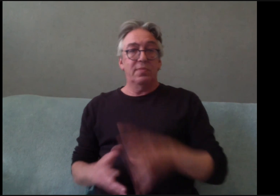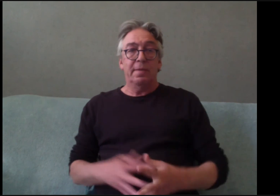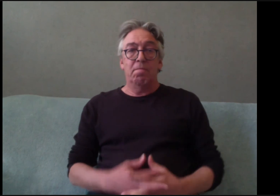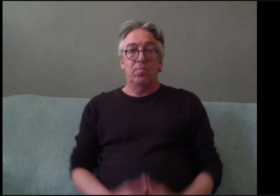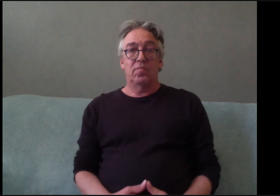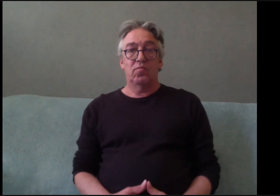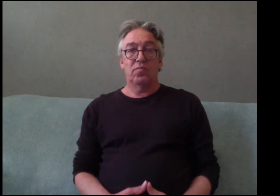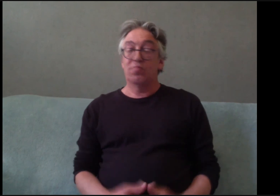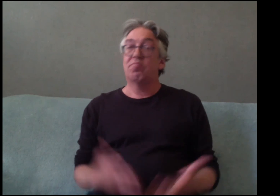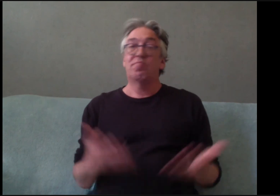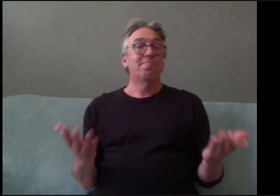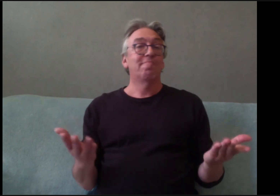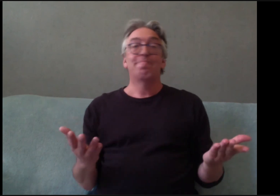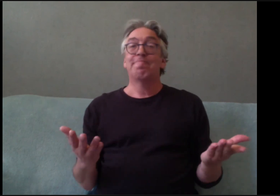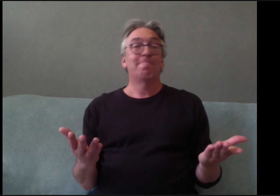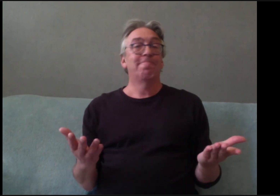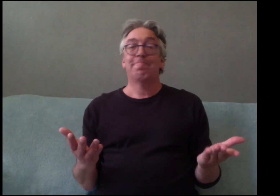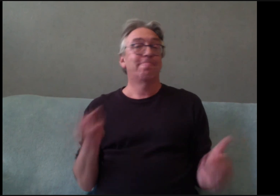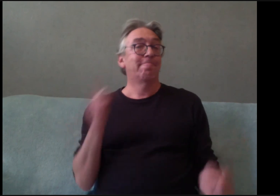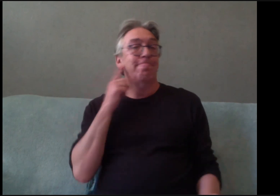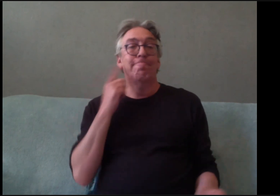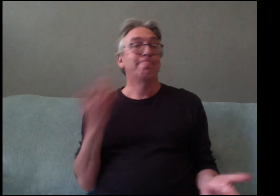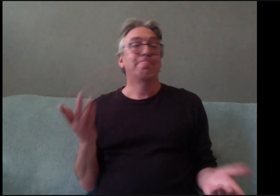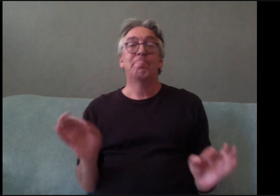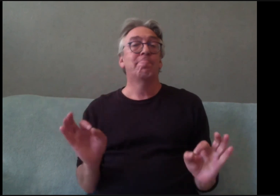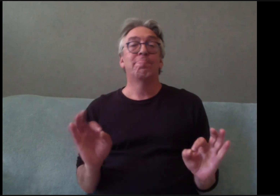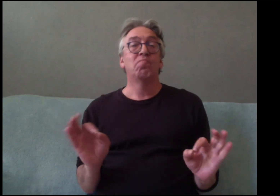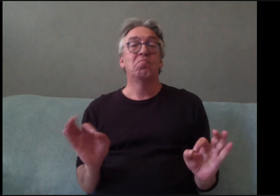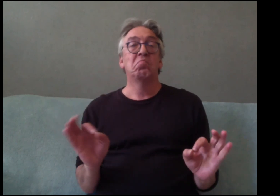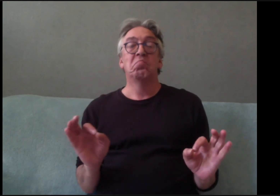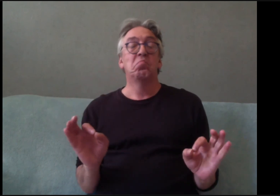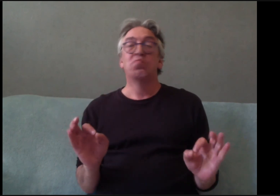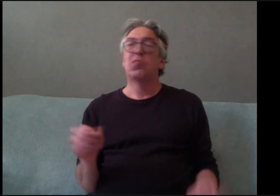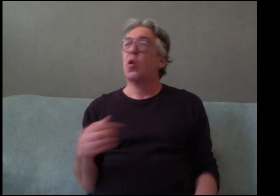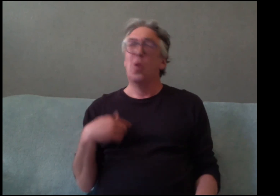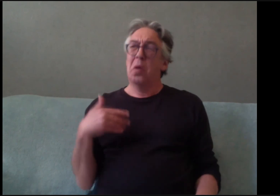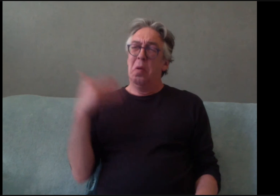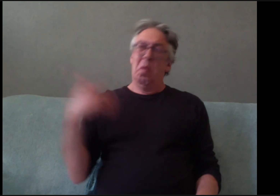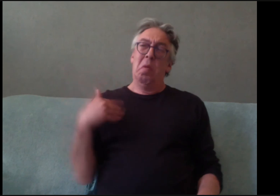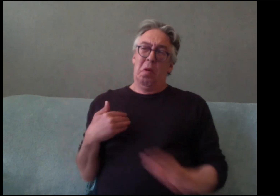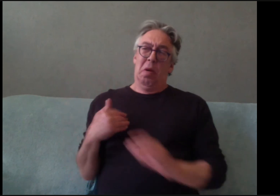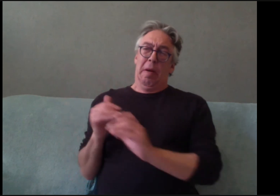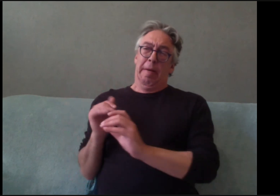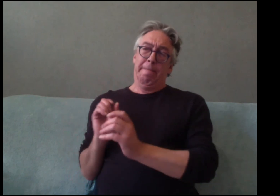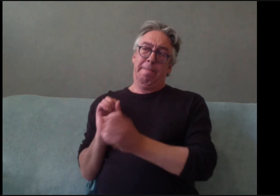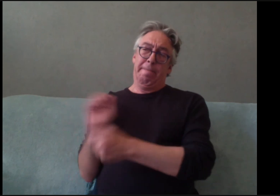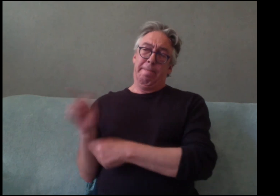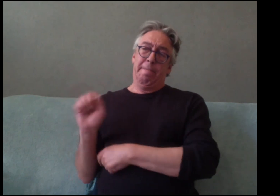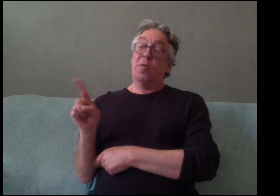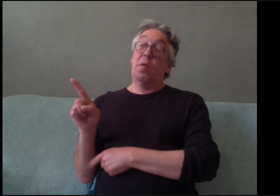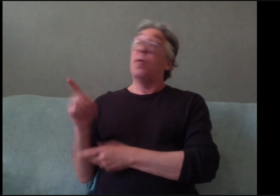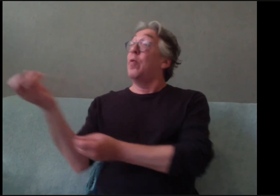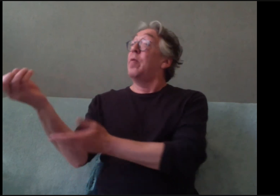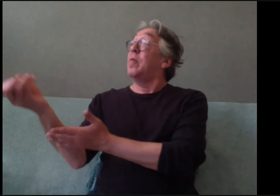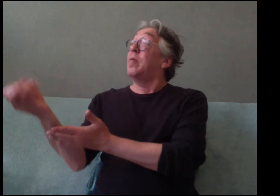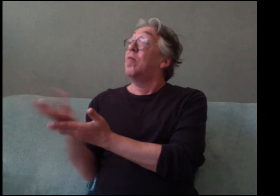Okay, we'll contact you and share your updates in the upcoming email.